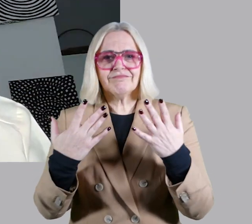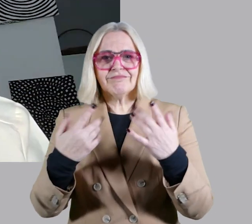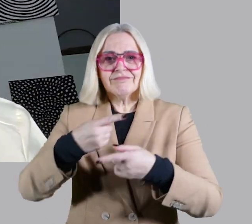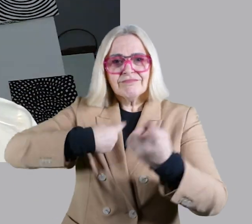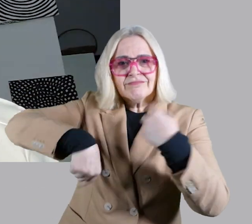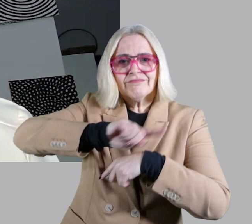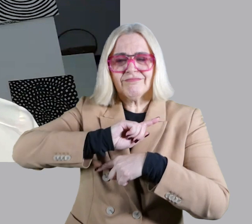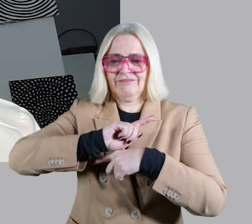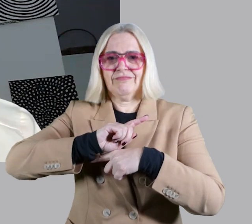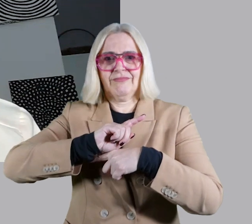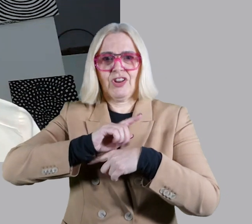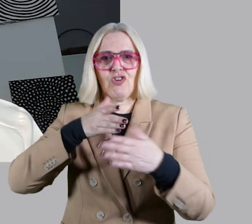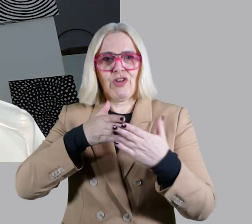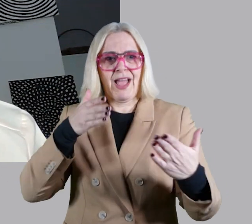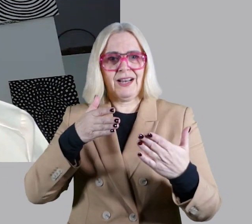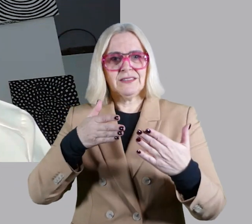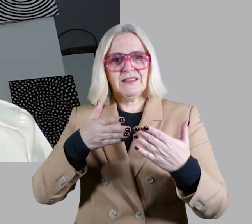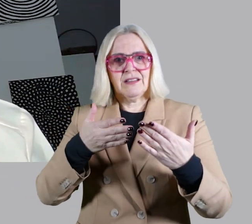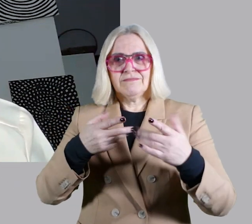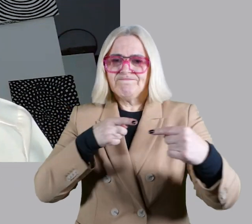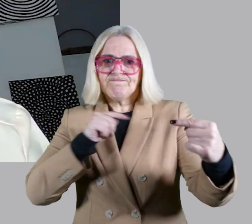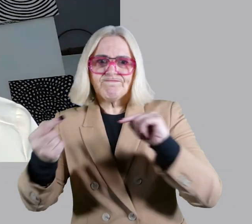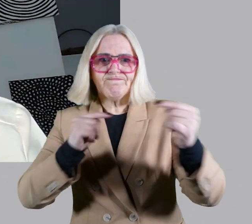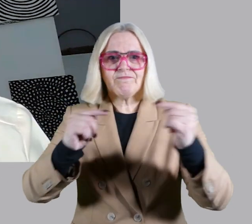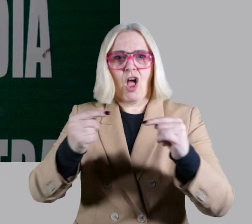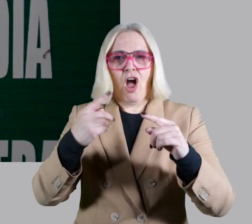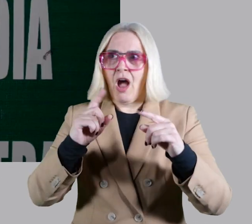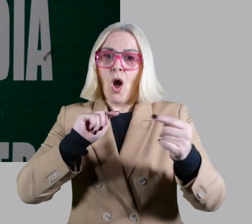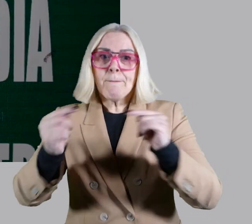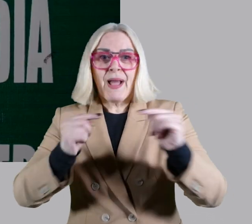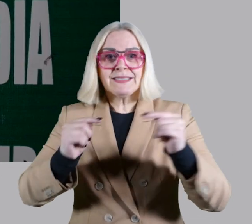that which they wish to do for sickle cell disease.